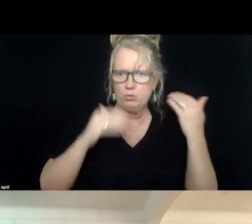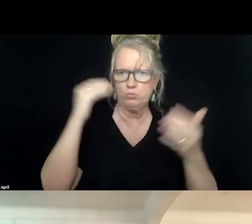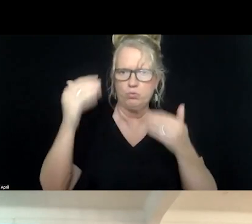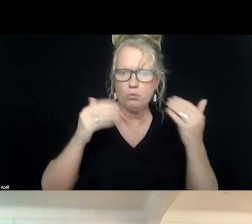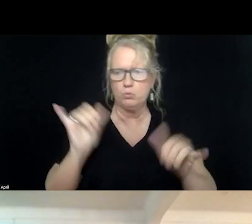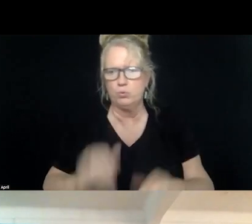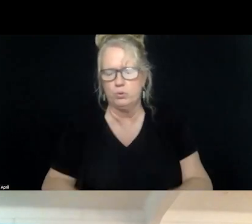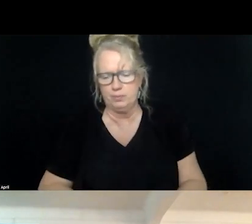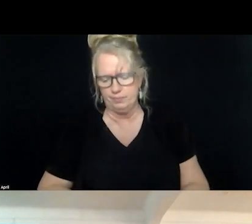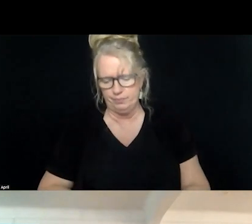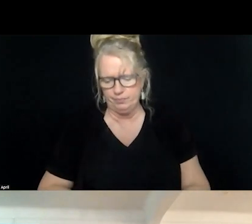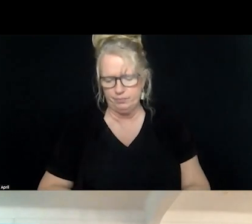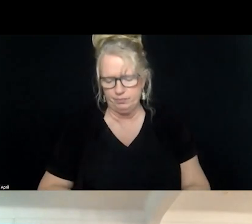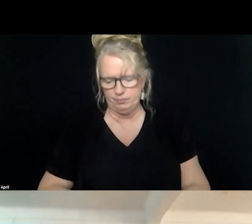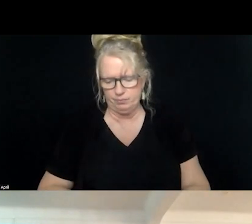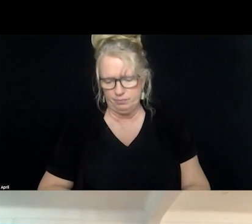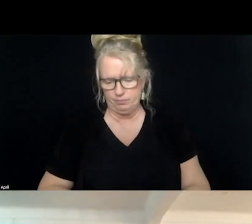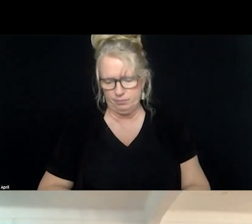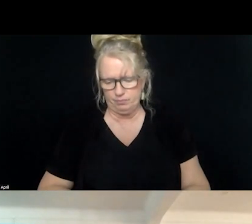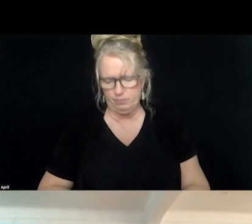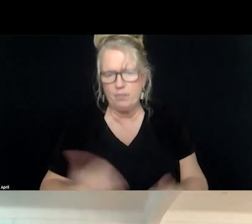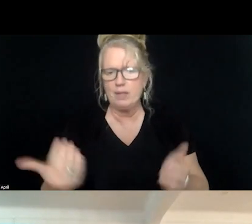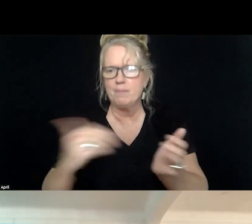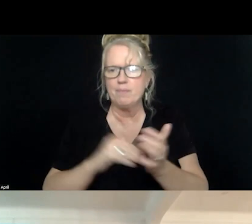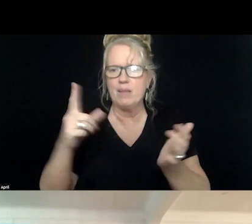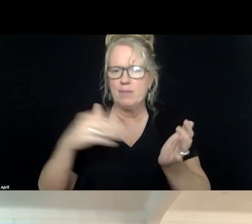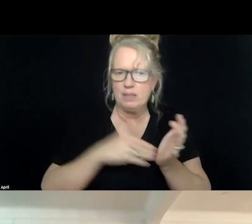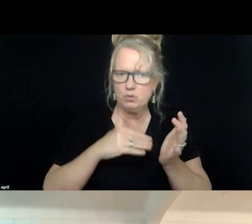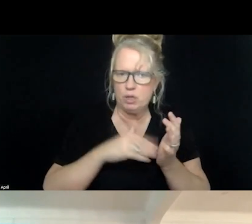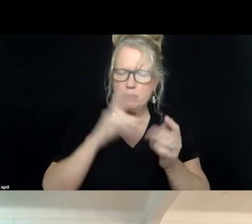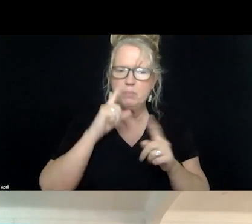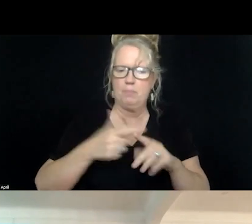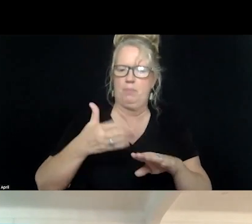AGAIN, SHE PRESENTED ON THE CRISIS JAM AND HERE IS THE LINK